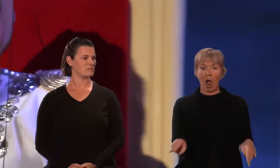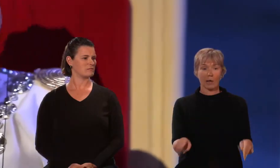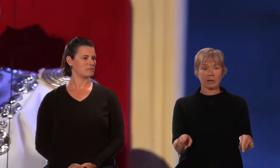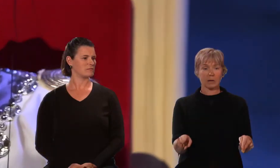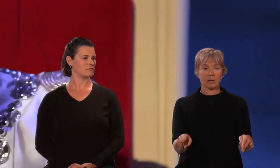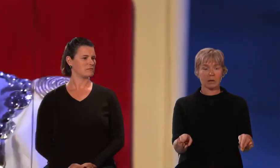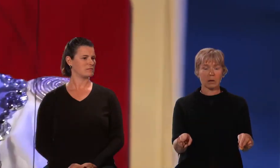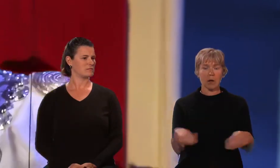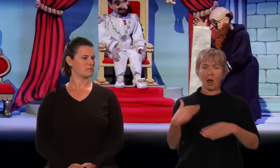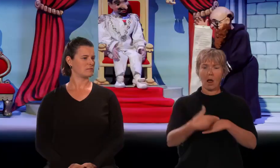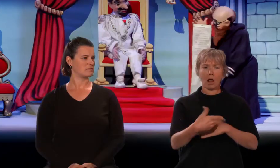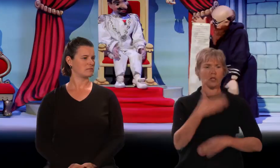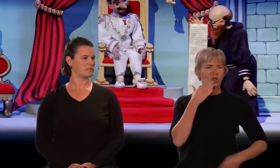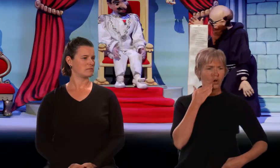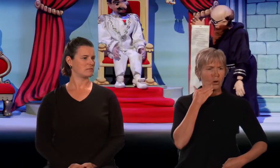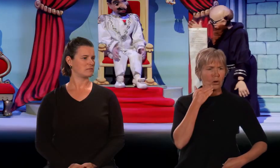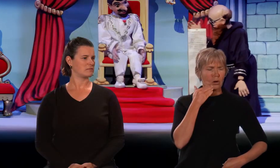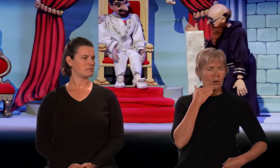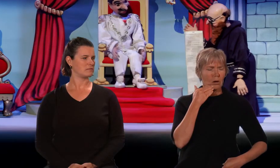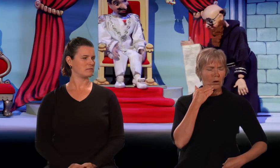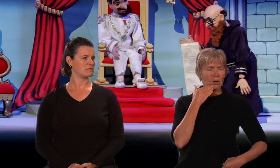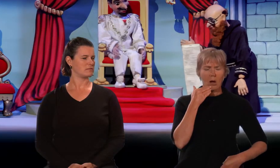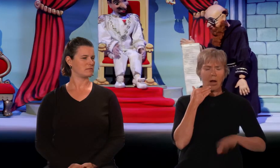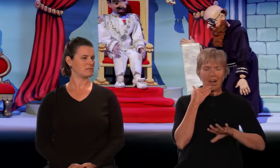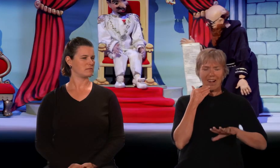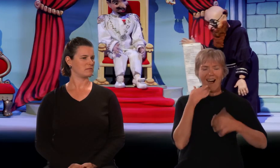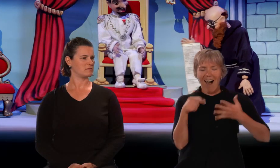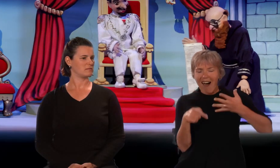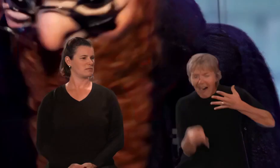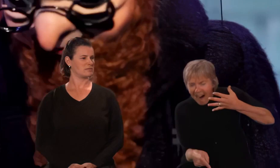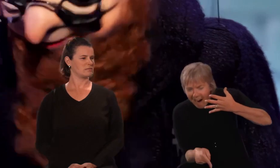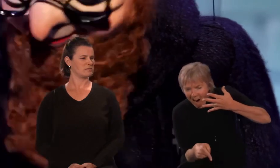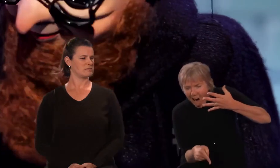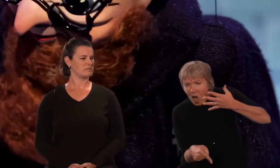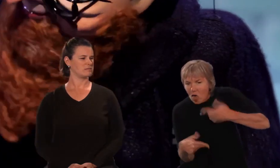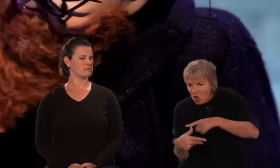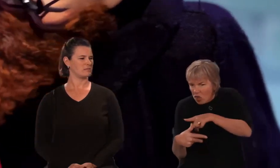and a sack of sugar-- (sour note plays) Wait. No, no, no, no, wait.